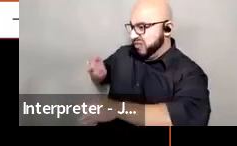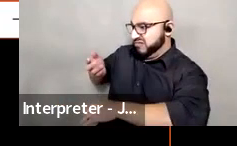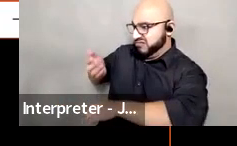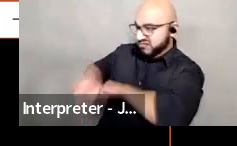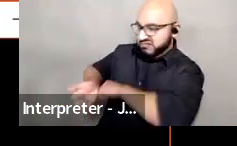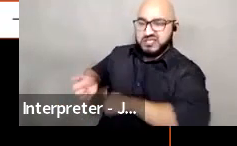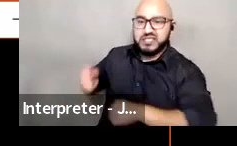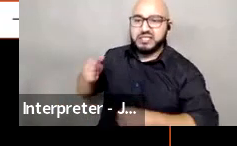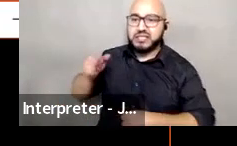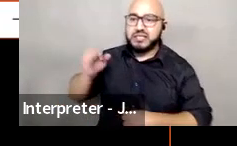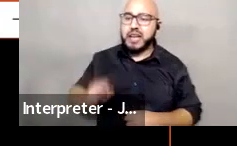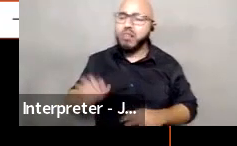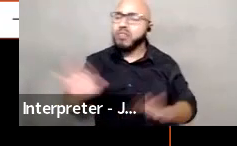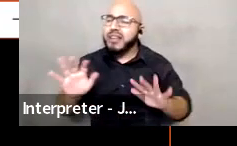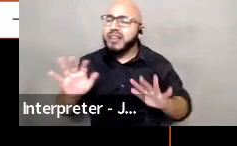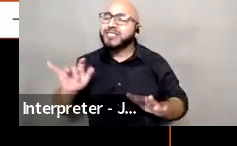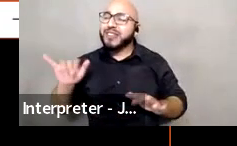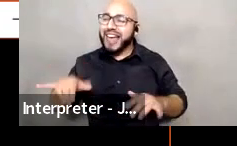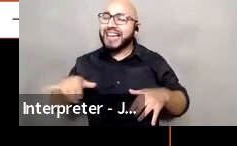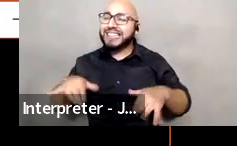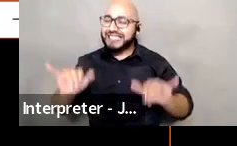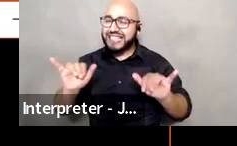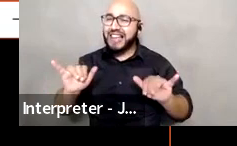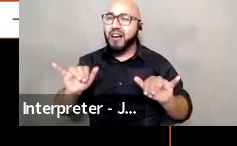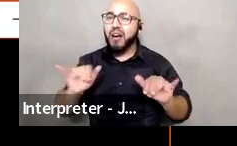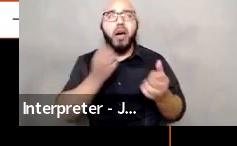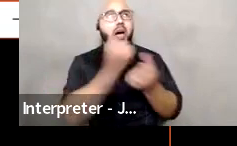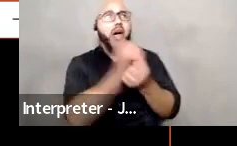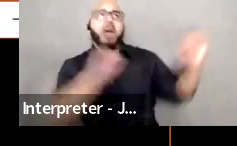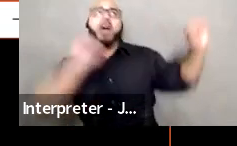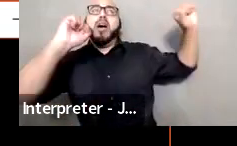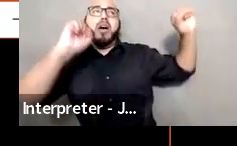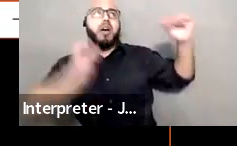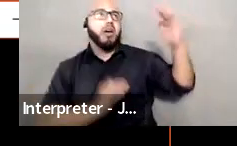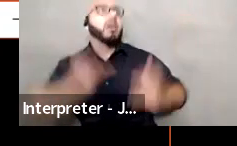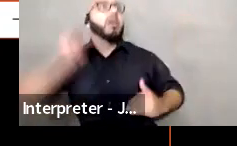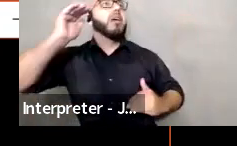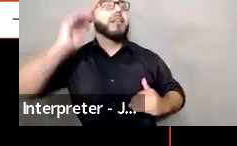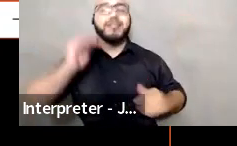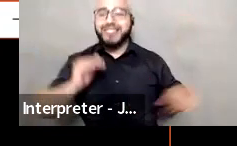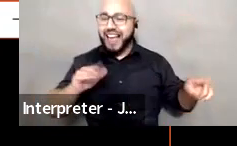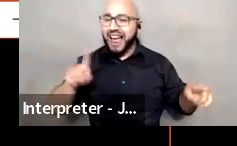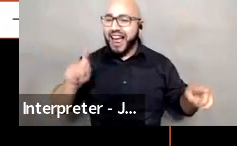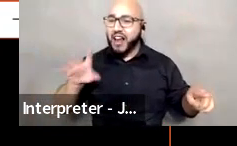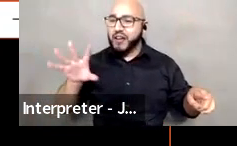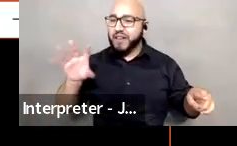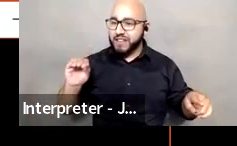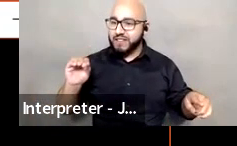Even though this happened where 150 Negroes were slain, it was a good thing because.